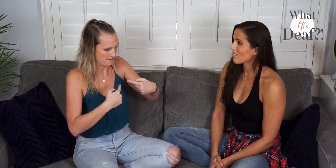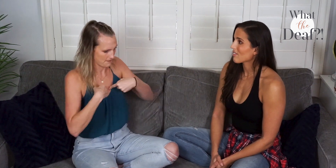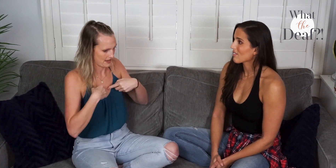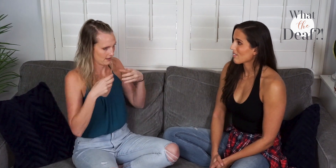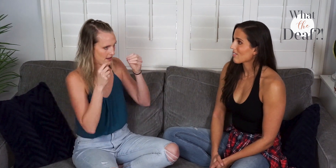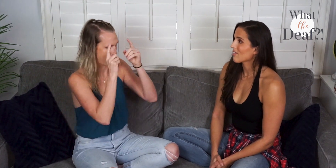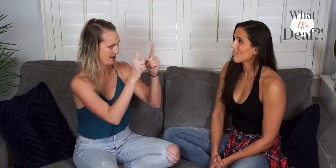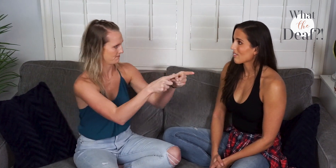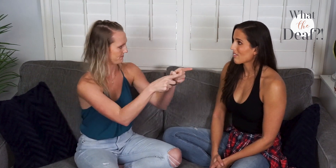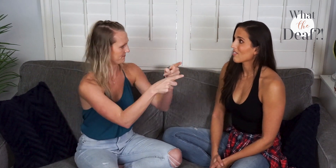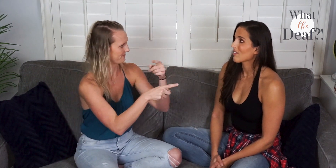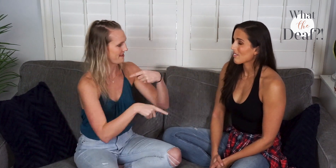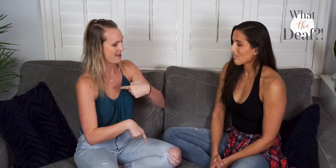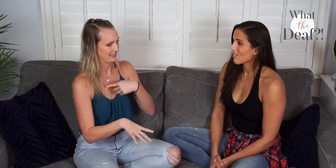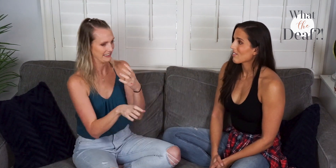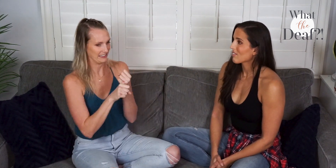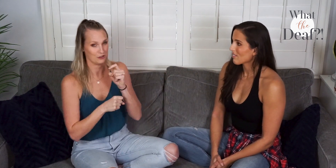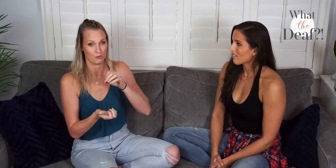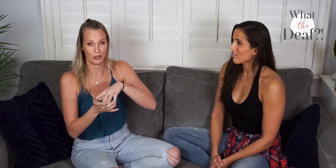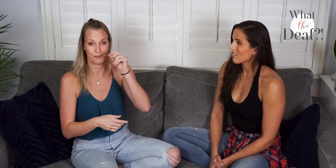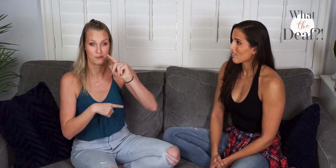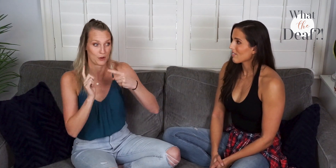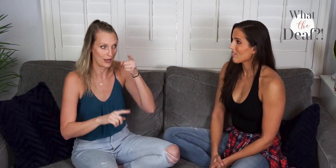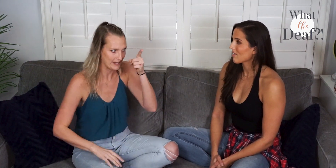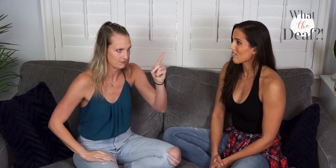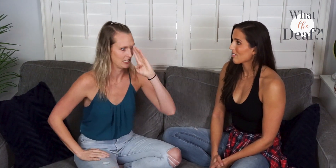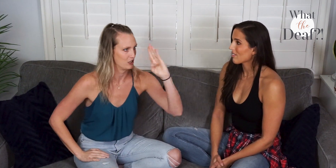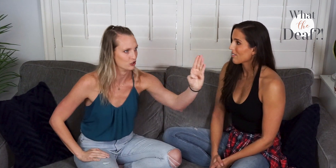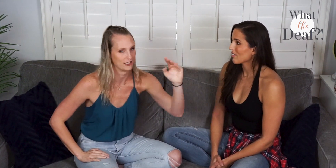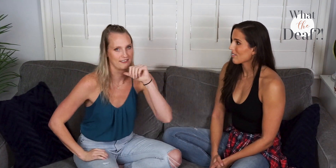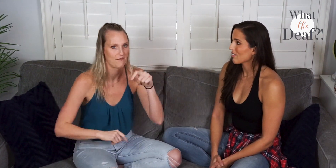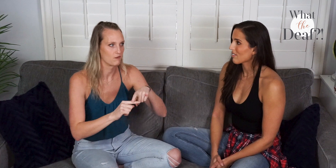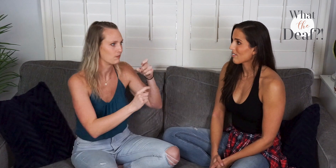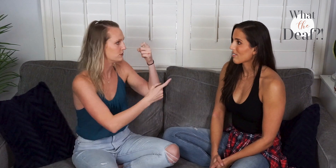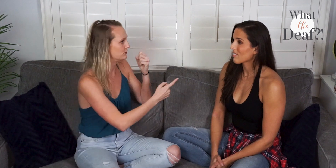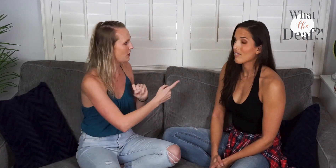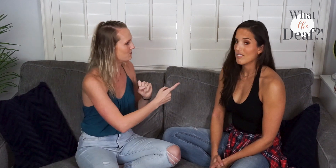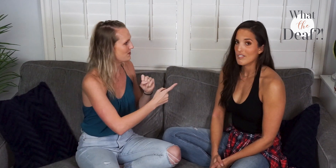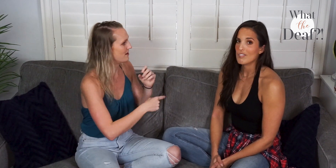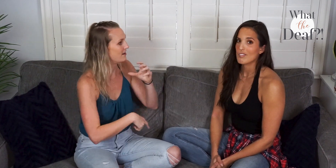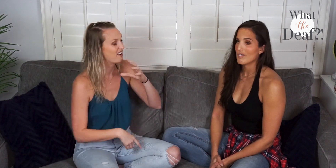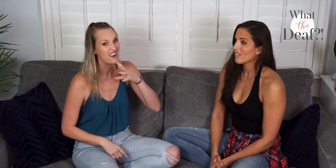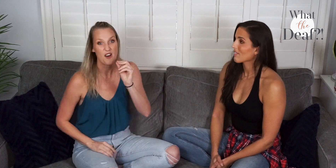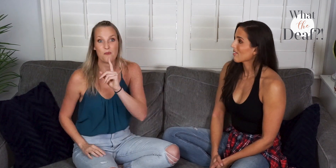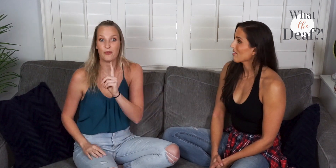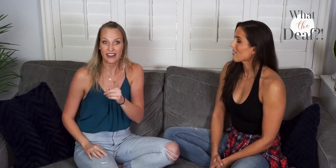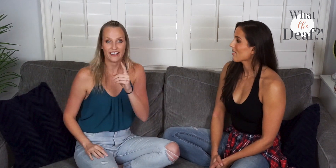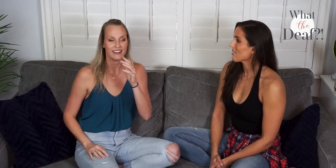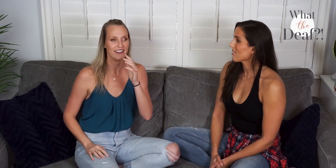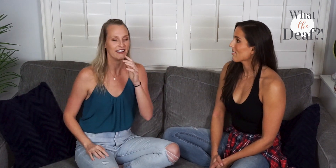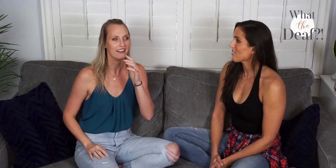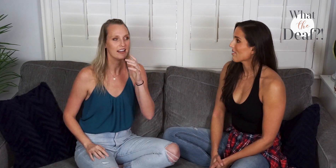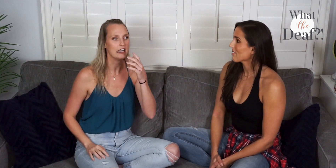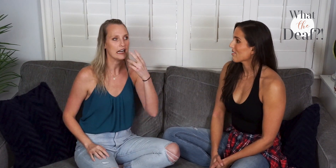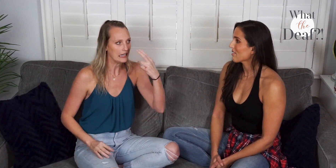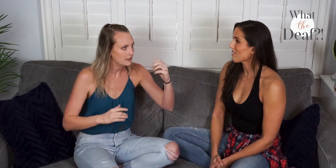And it was just me and him and I got to learn about him directly, not from Sarah. And it was really, you know,